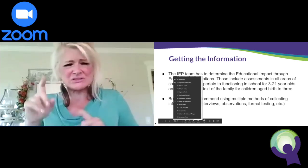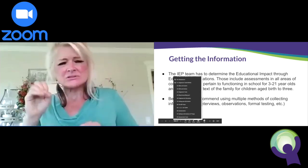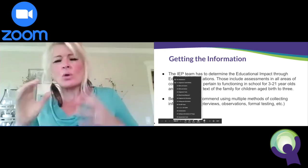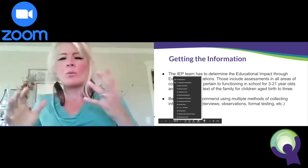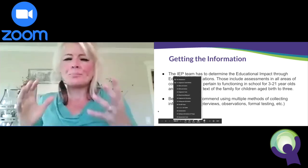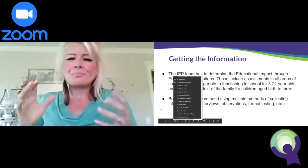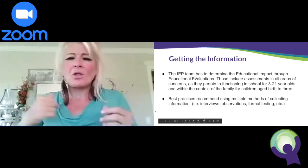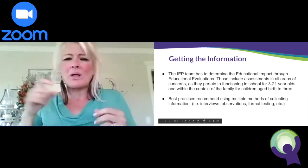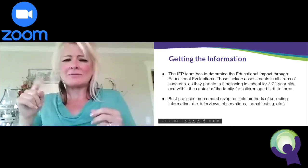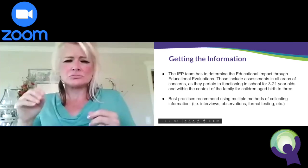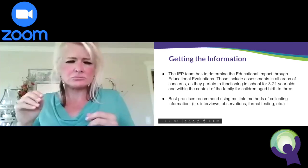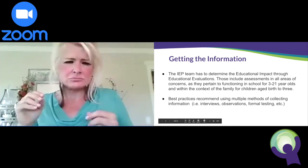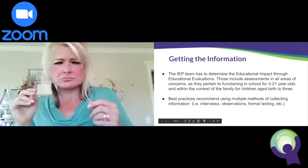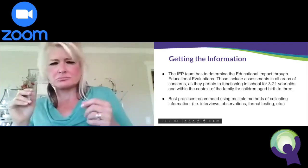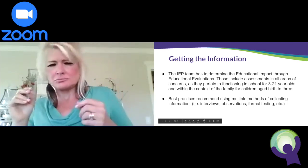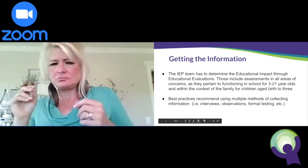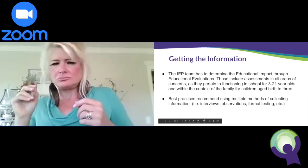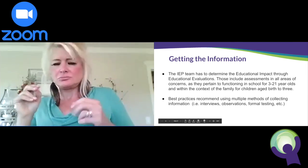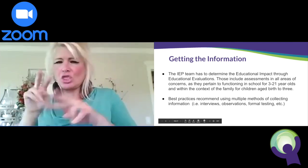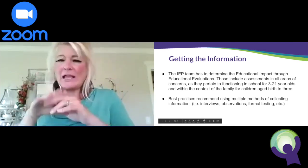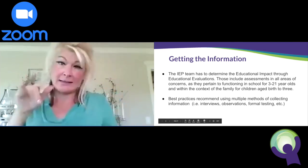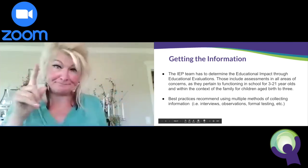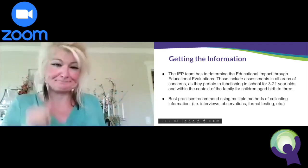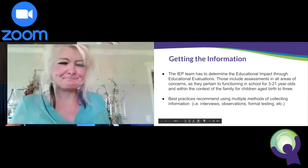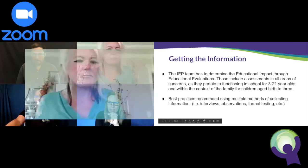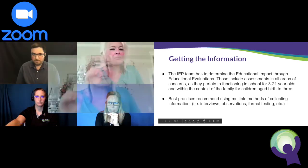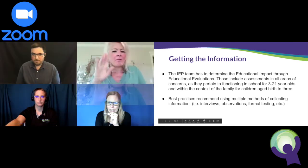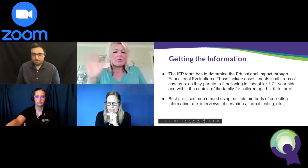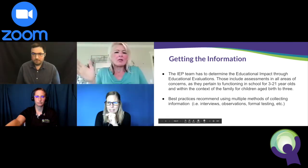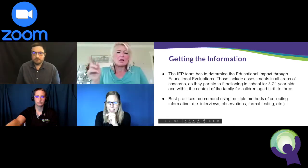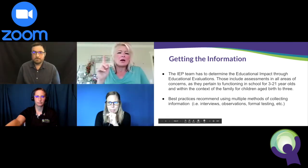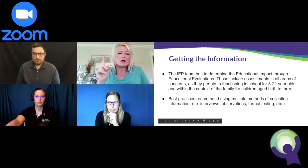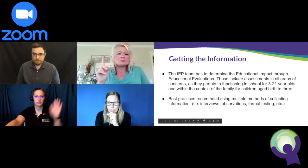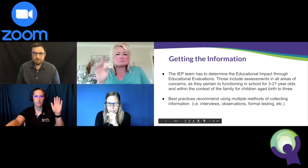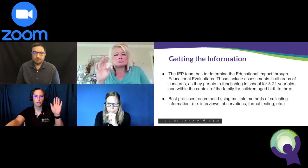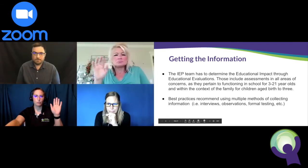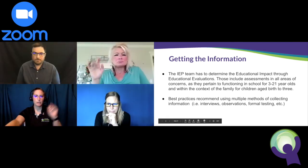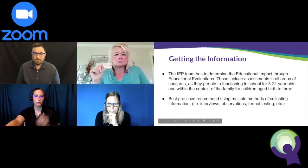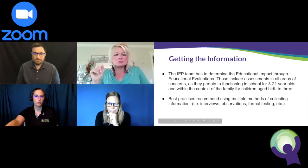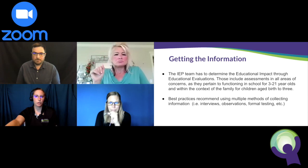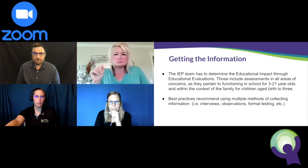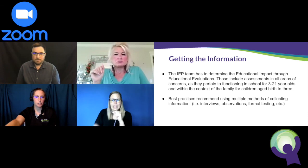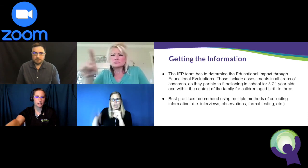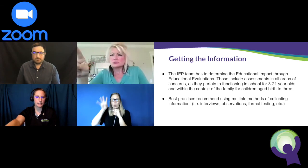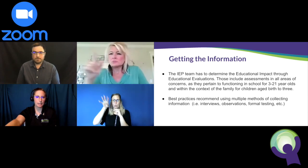with the hearing children they might have a little odd behavior so just being able to identify that. Ronda, one more question that's come up.